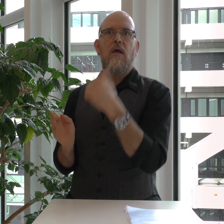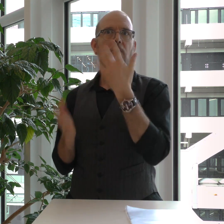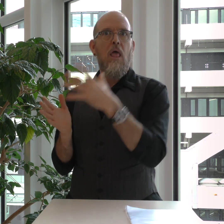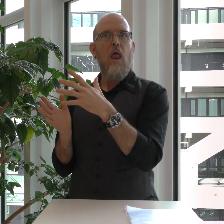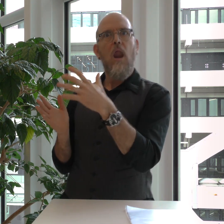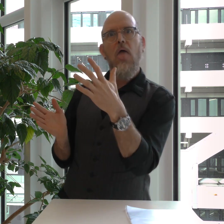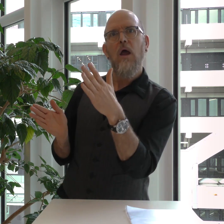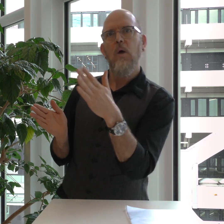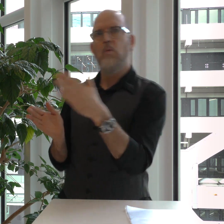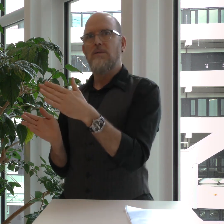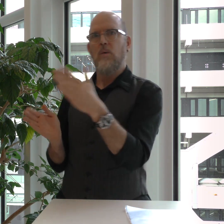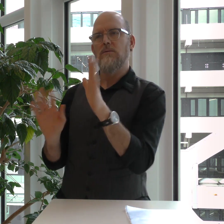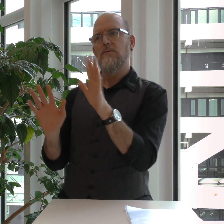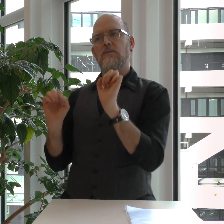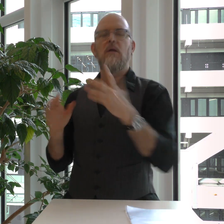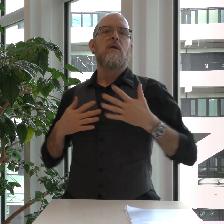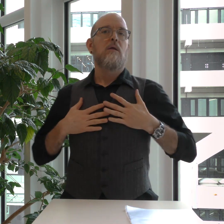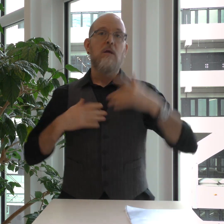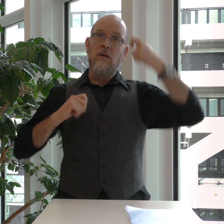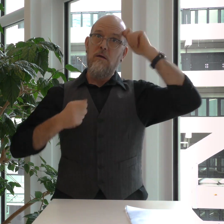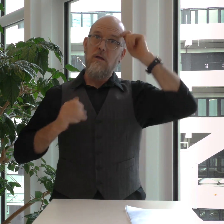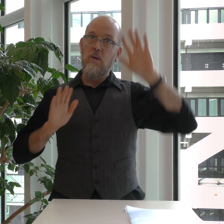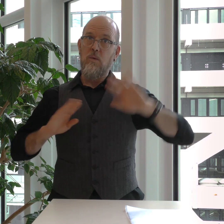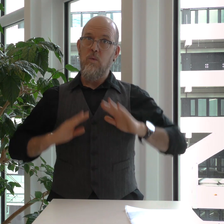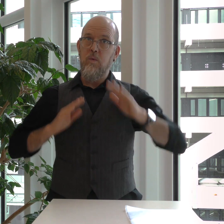I always allow a buffer between appointments.